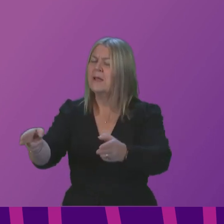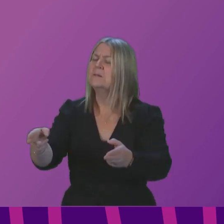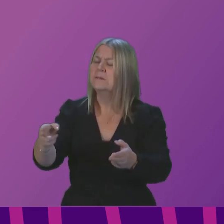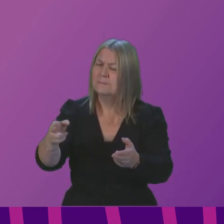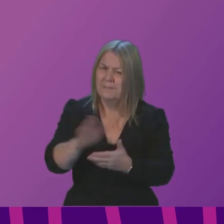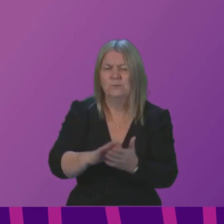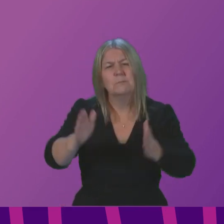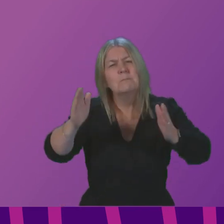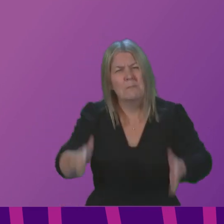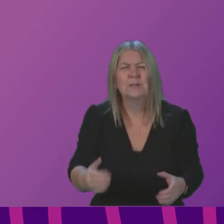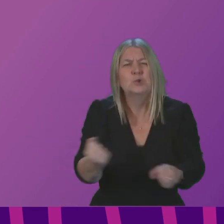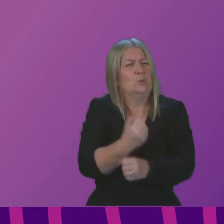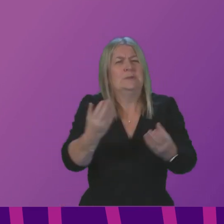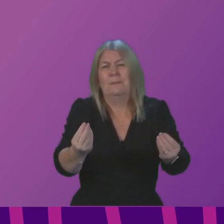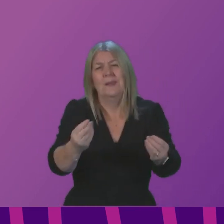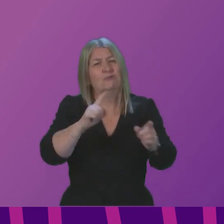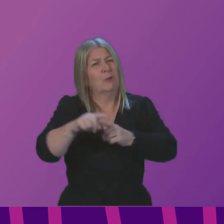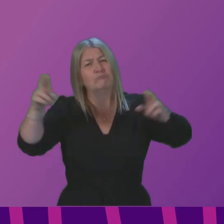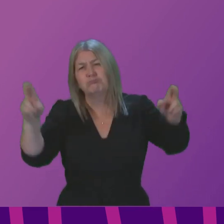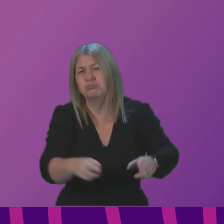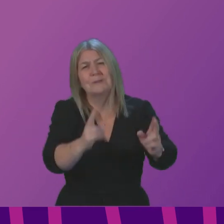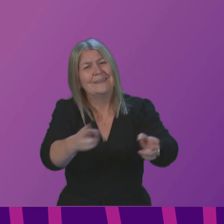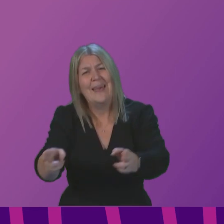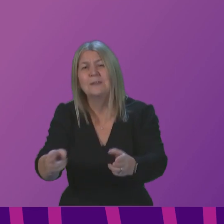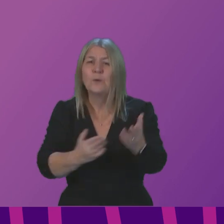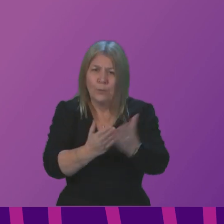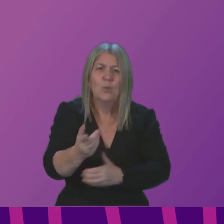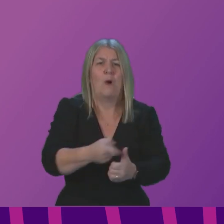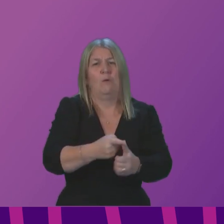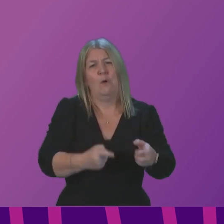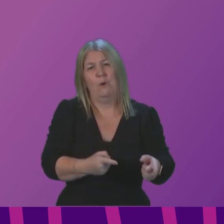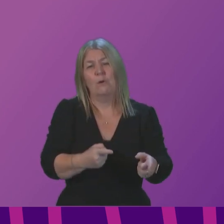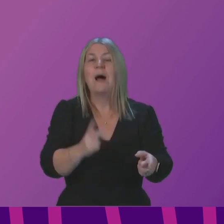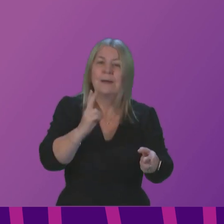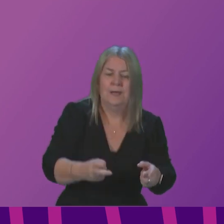including minimum unit pricing, should be implemented to tackle harmful alcohol consumption.